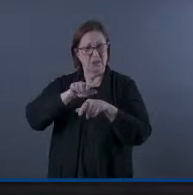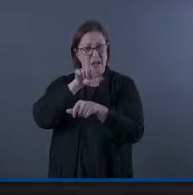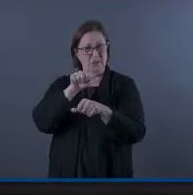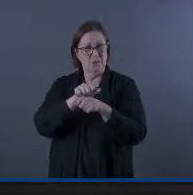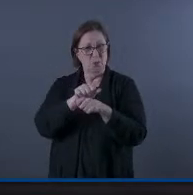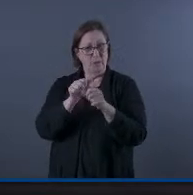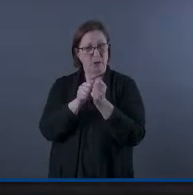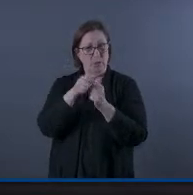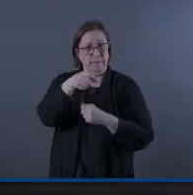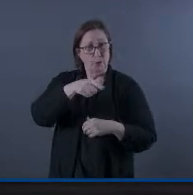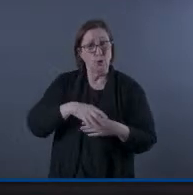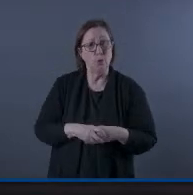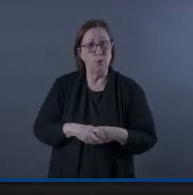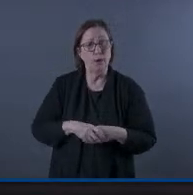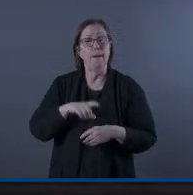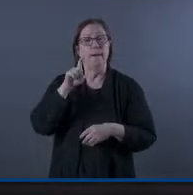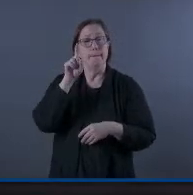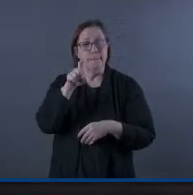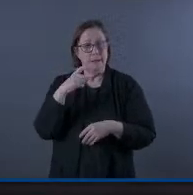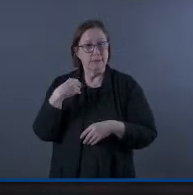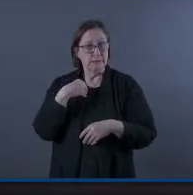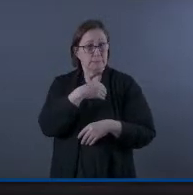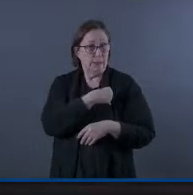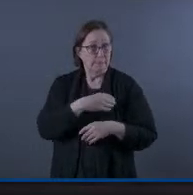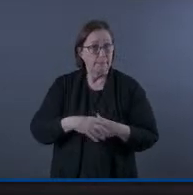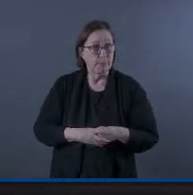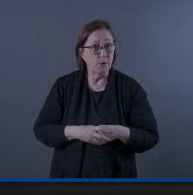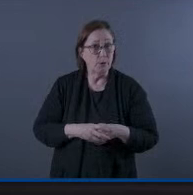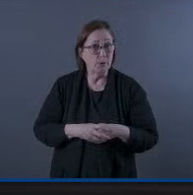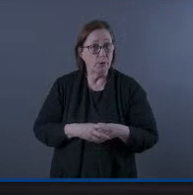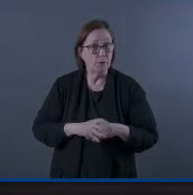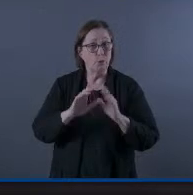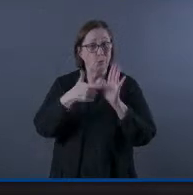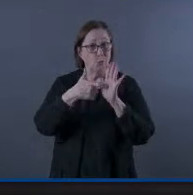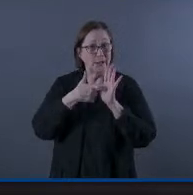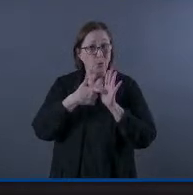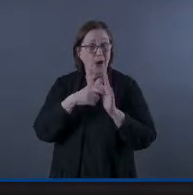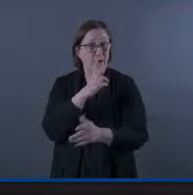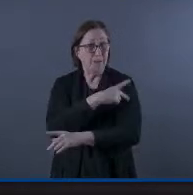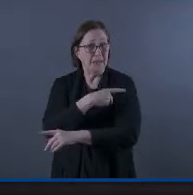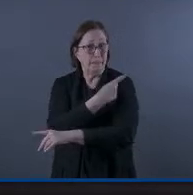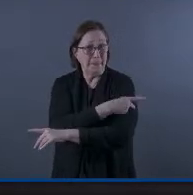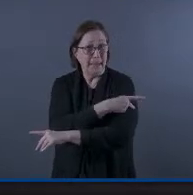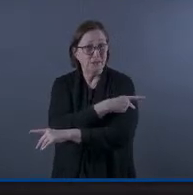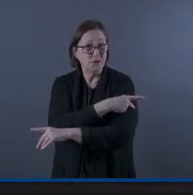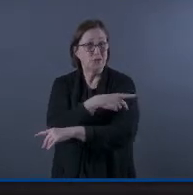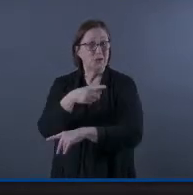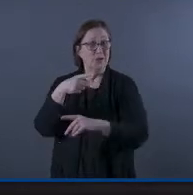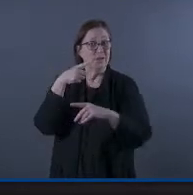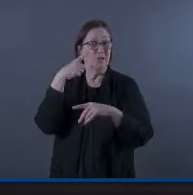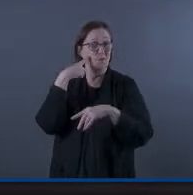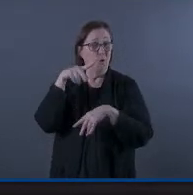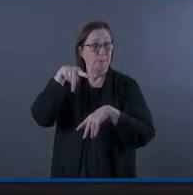based on DOH guidelines and do you require people to be patients in order to get an appointment?